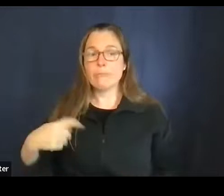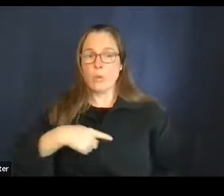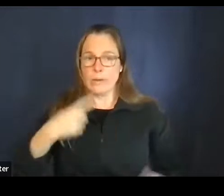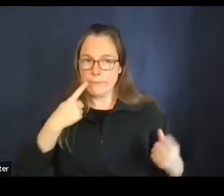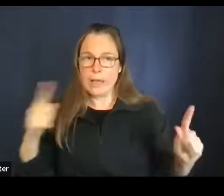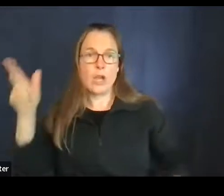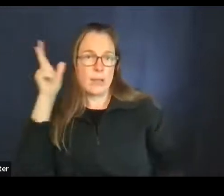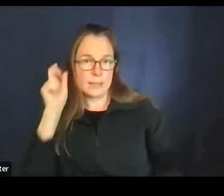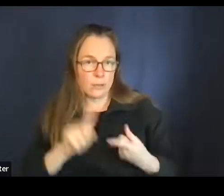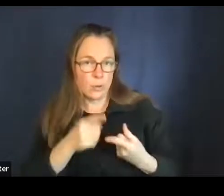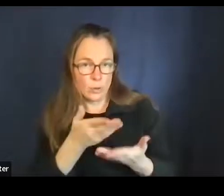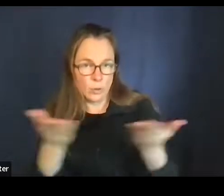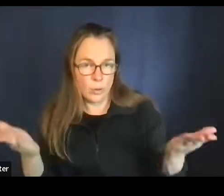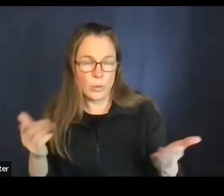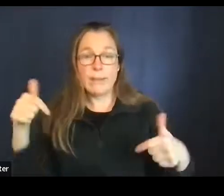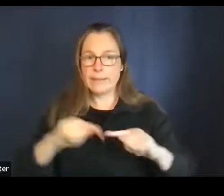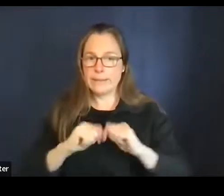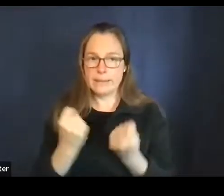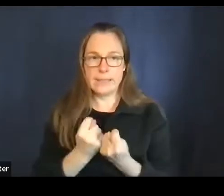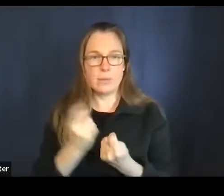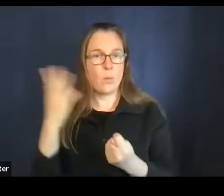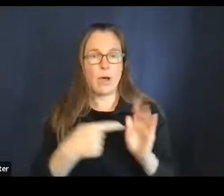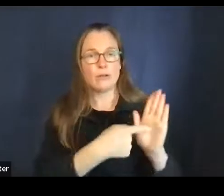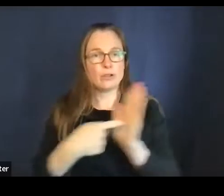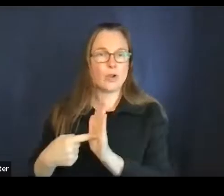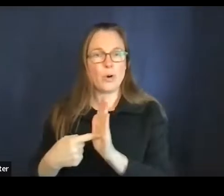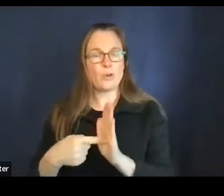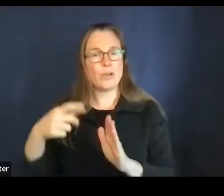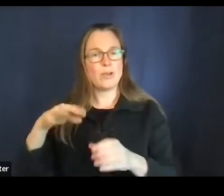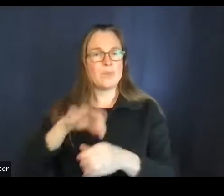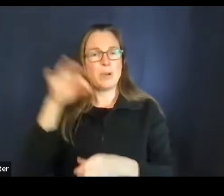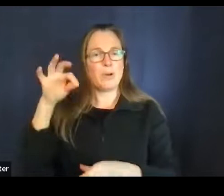This team truly embodies the spirit of Portland and the best of us.